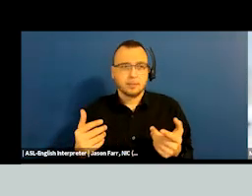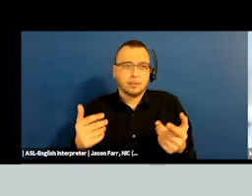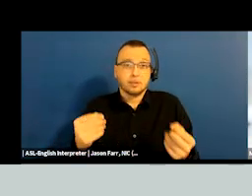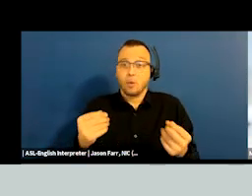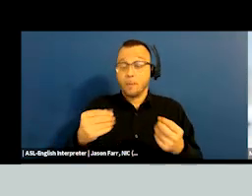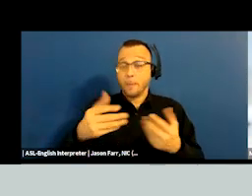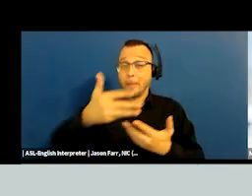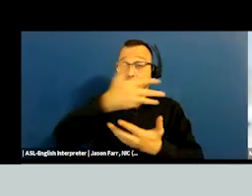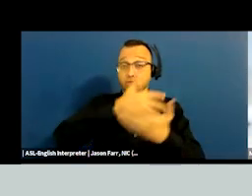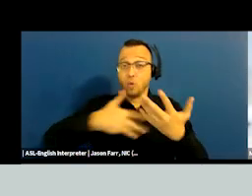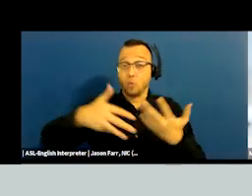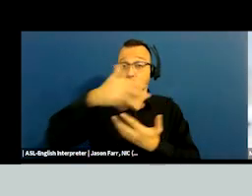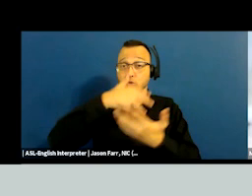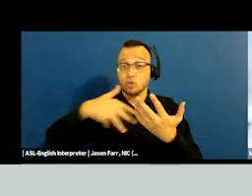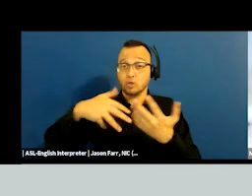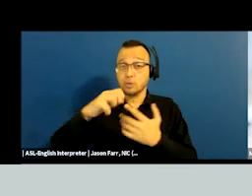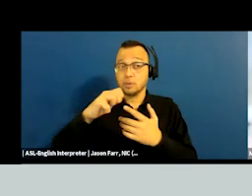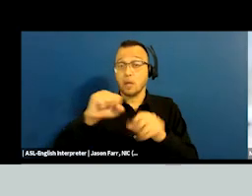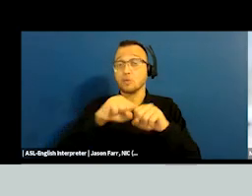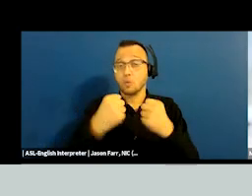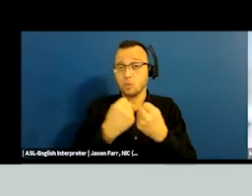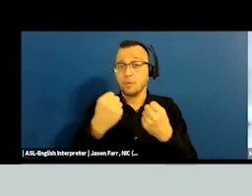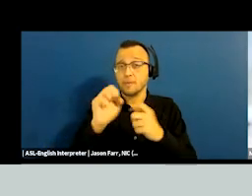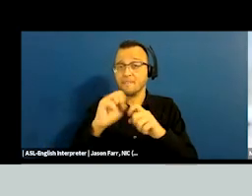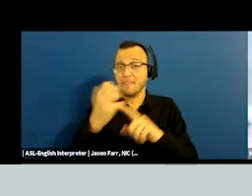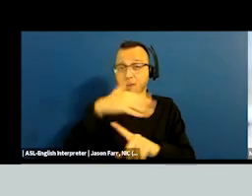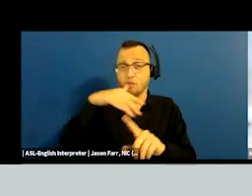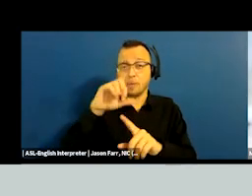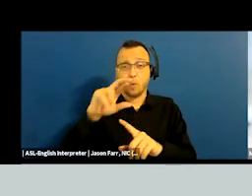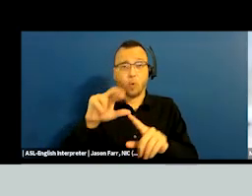And the focus here is to deliver a full range of care.